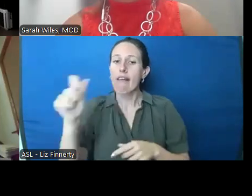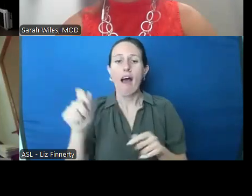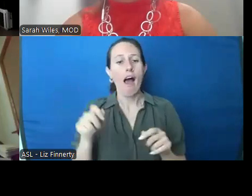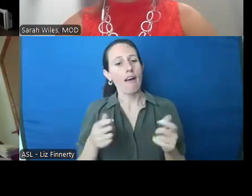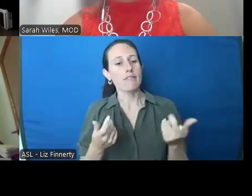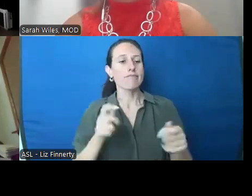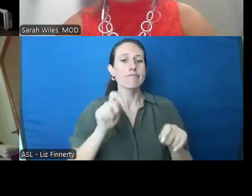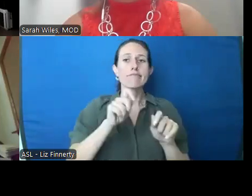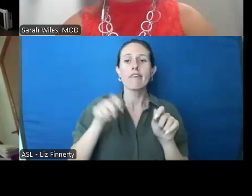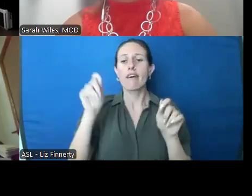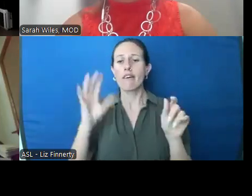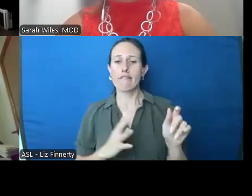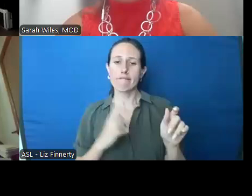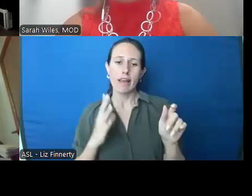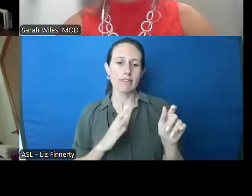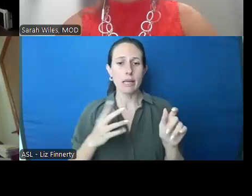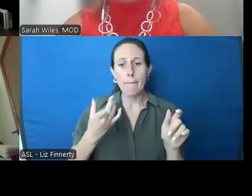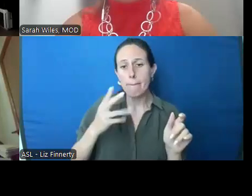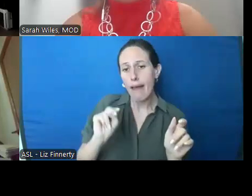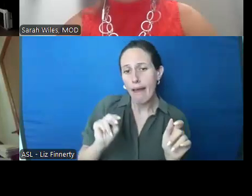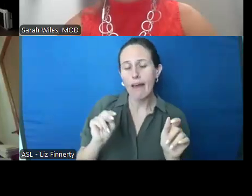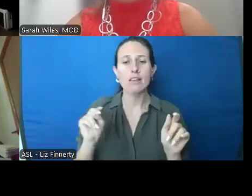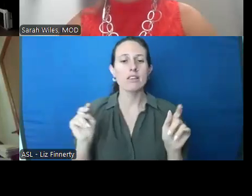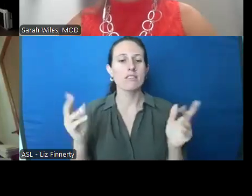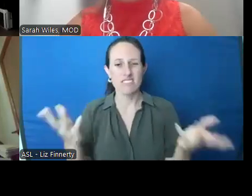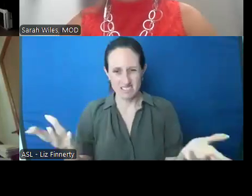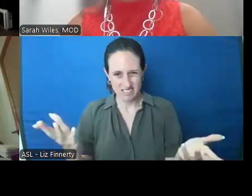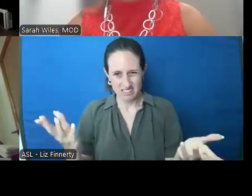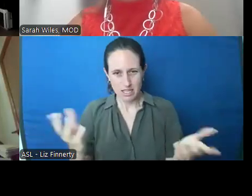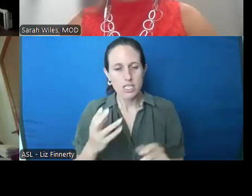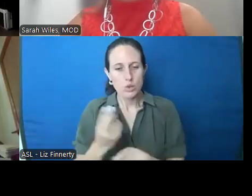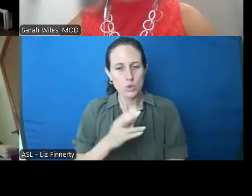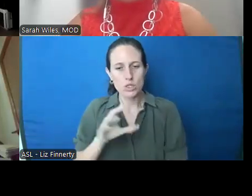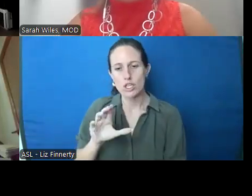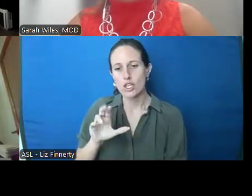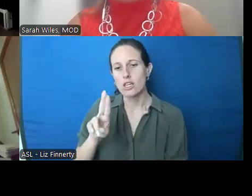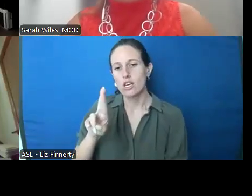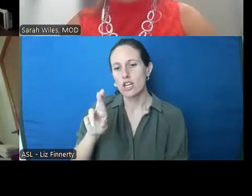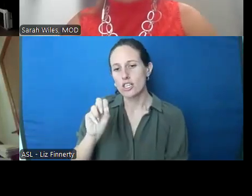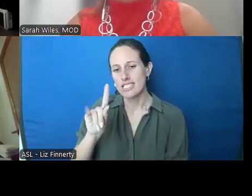have the ability to know how to use a pen or to write script so